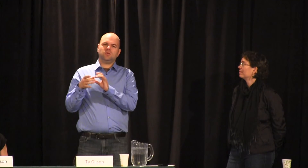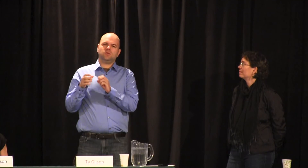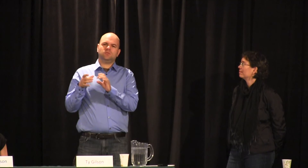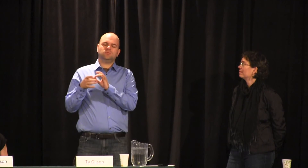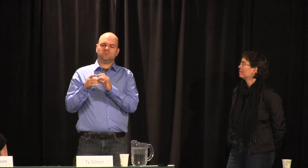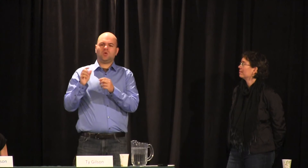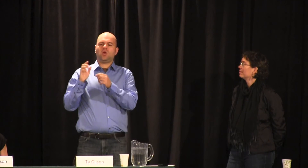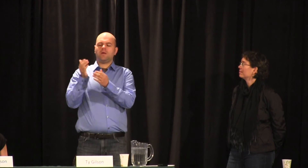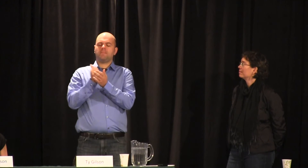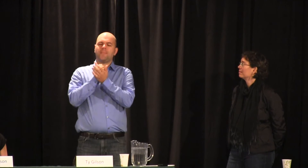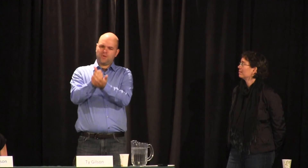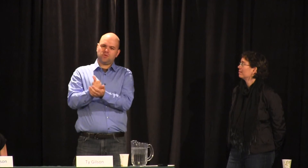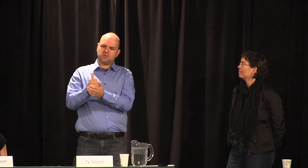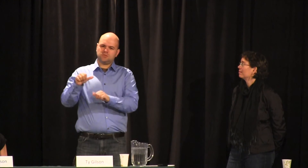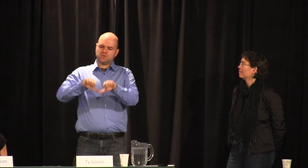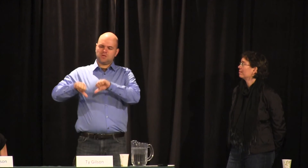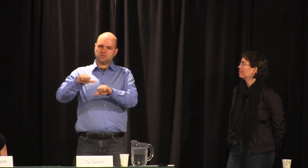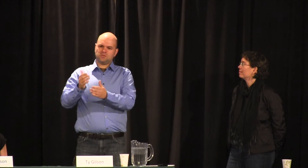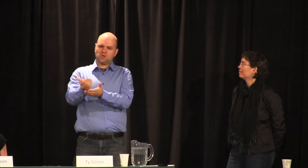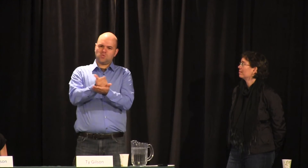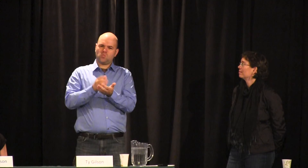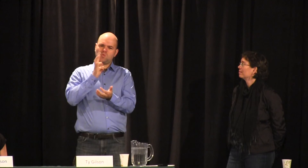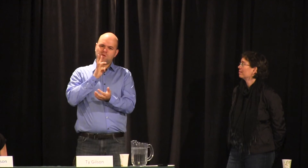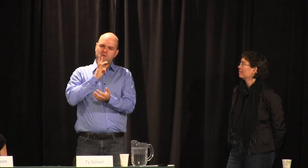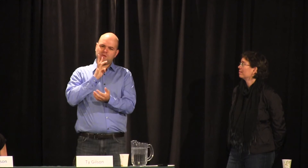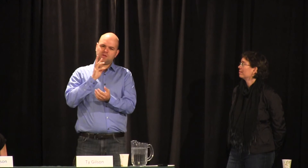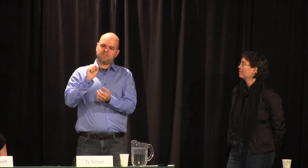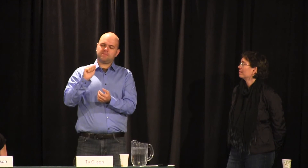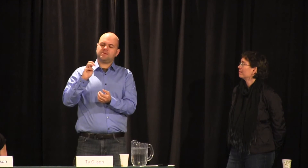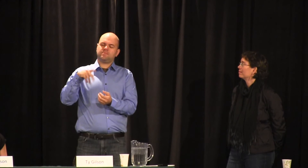You know, I applied for summer jobs, and I was helping, you know,